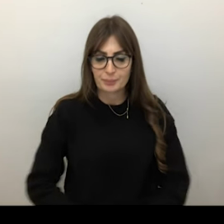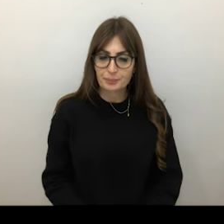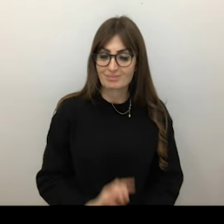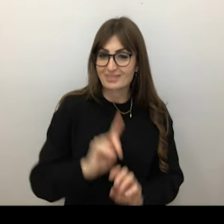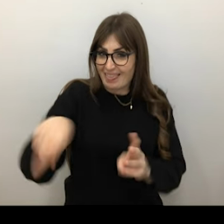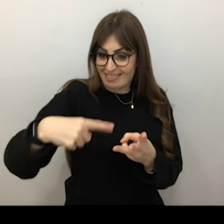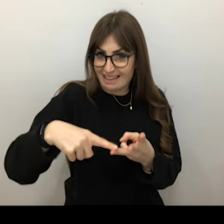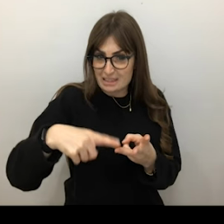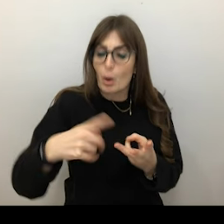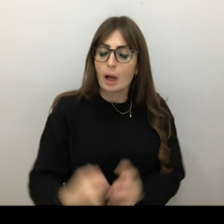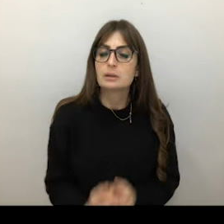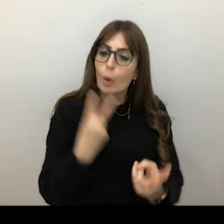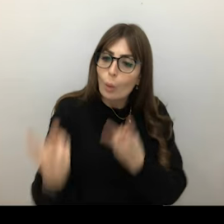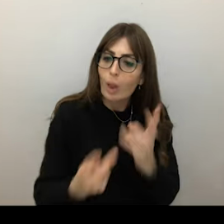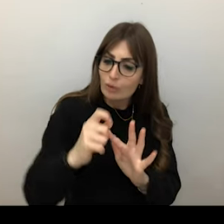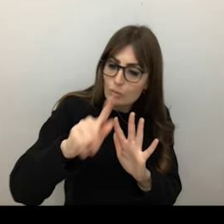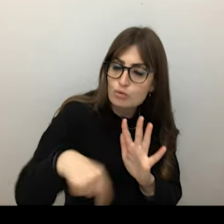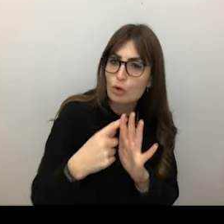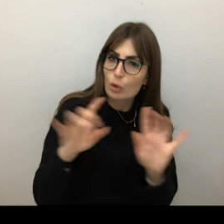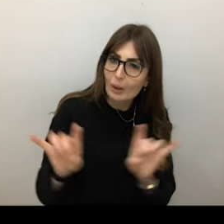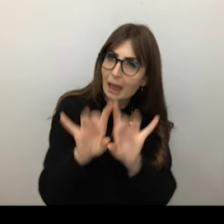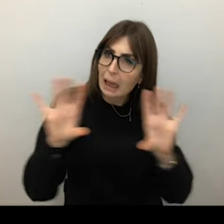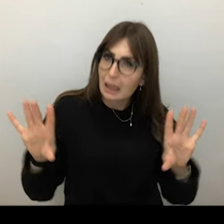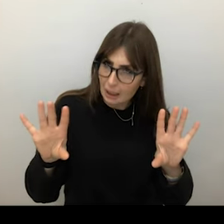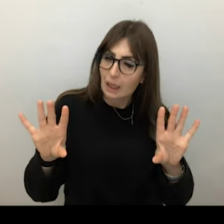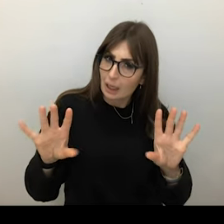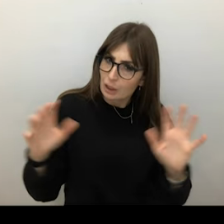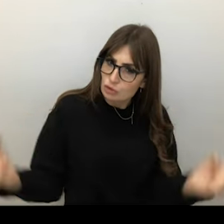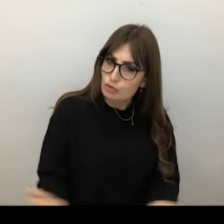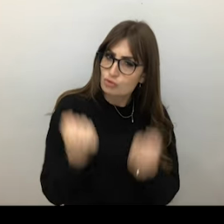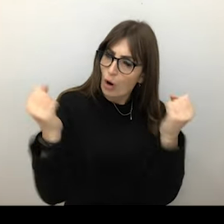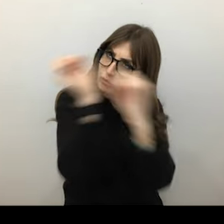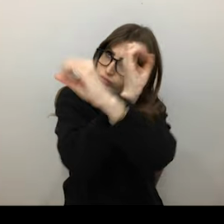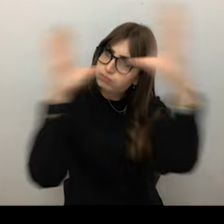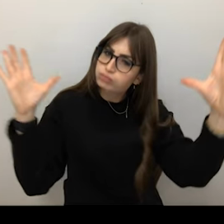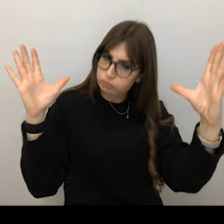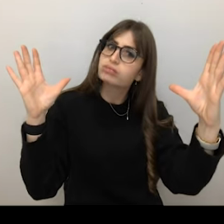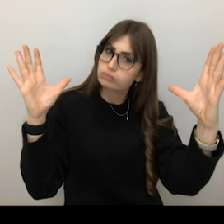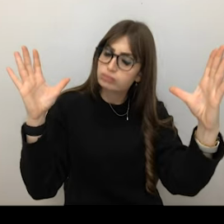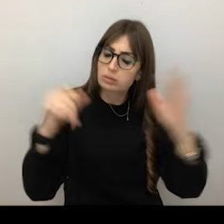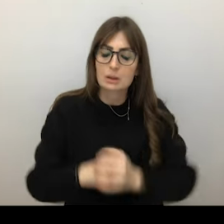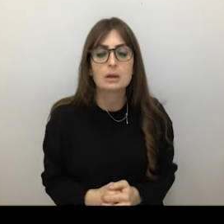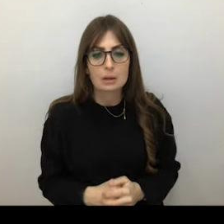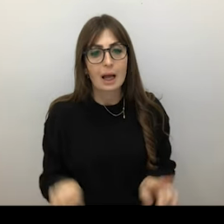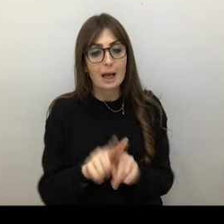In this round, we're seeking projects with a clear and compelling creative vision and projects that tell